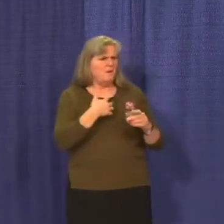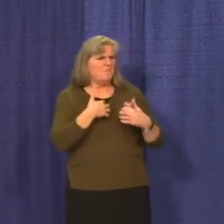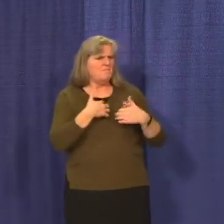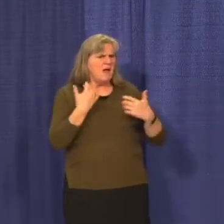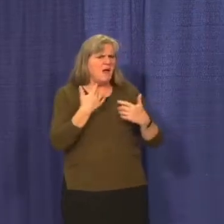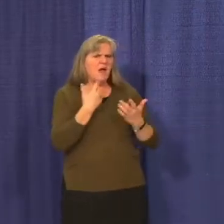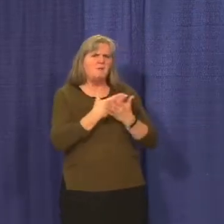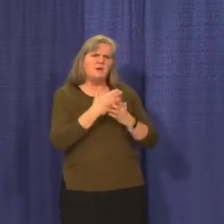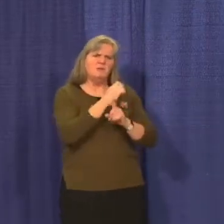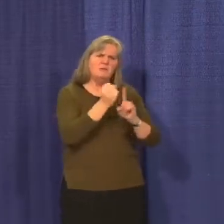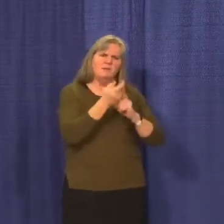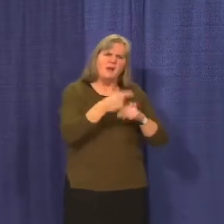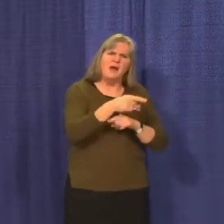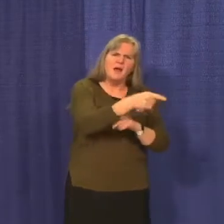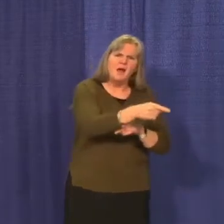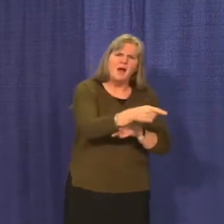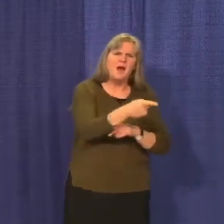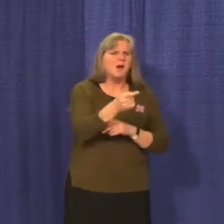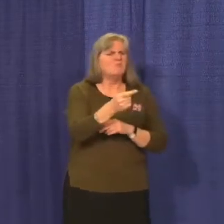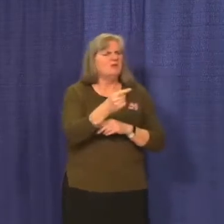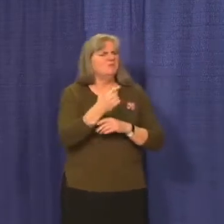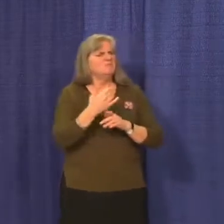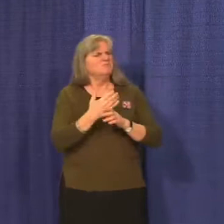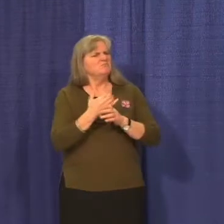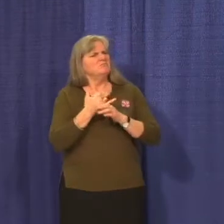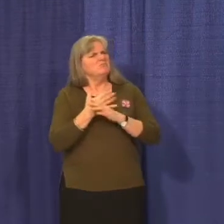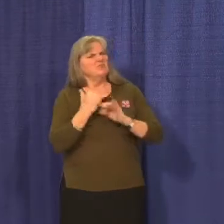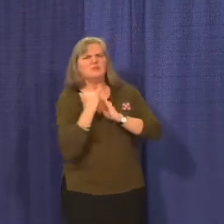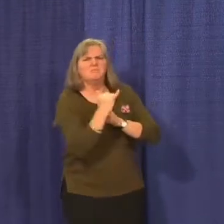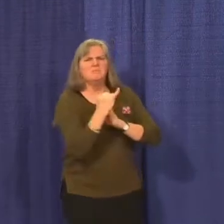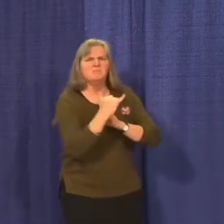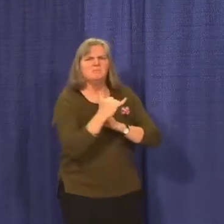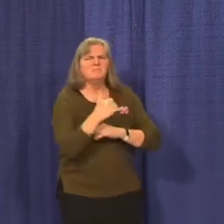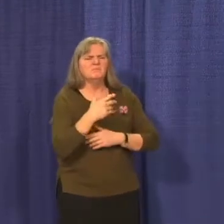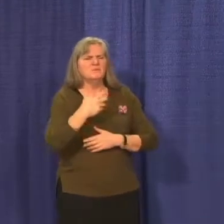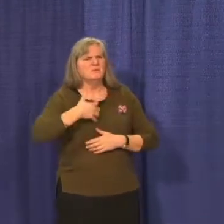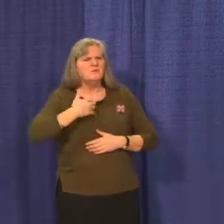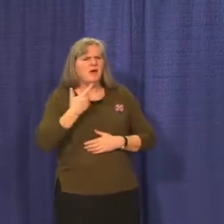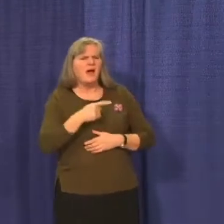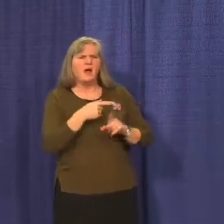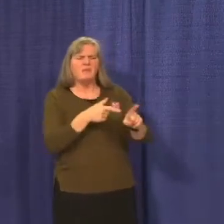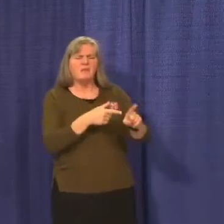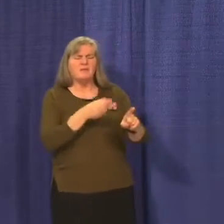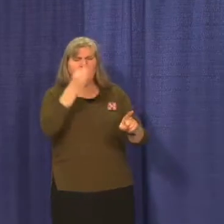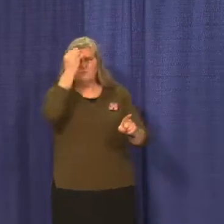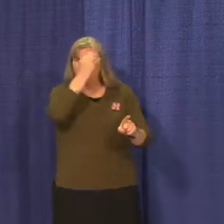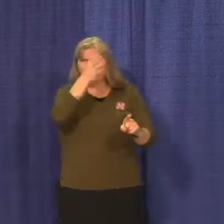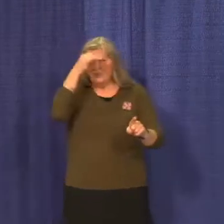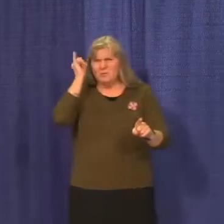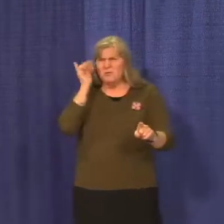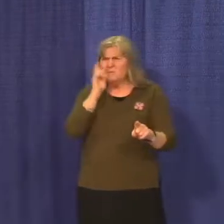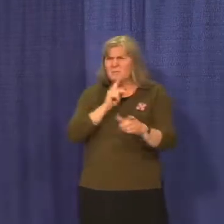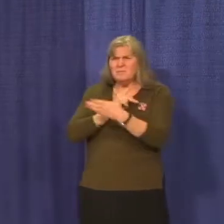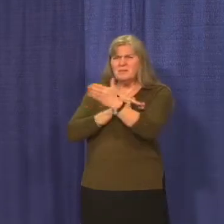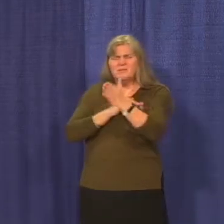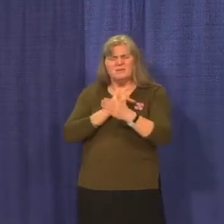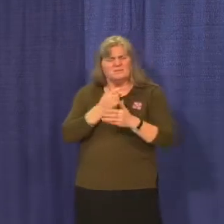angry about the situation. We share your feelings. Yukoners, let me tell you this.